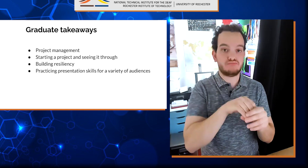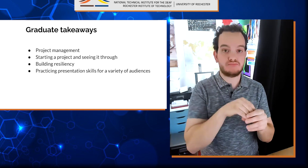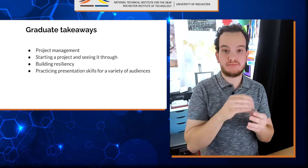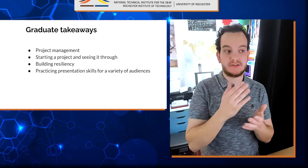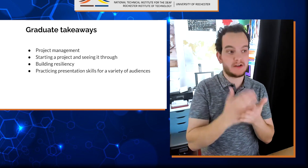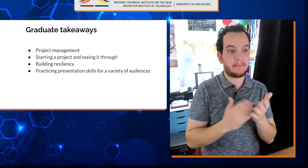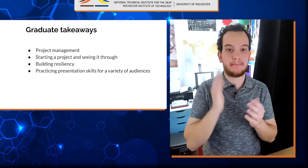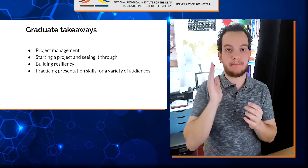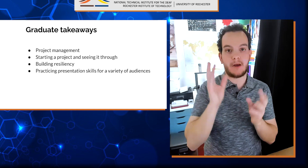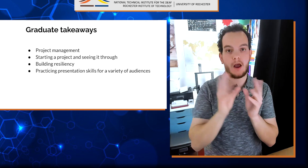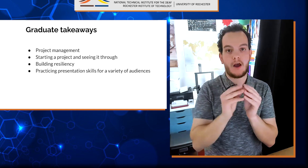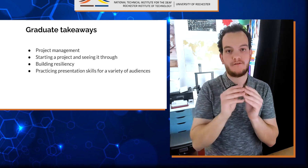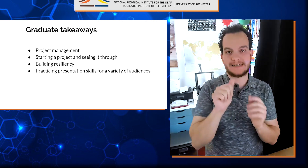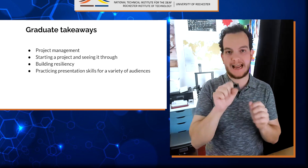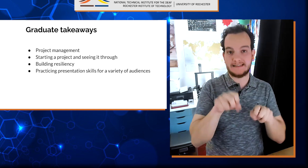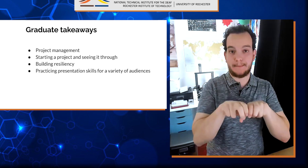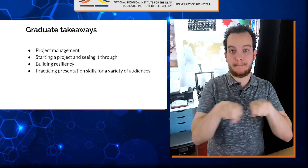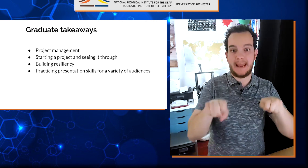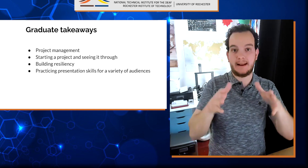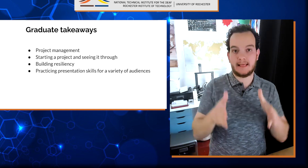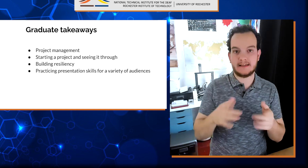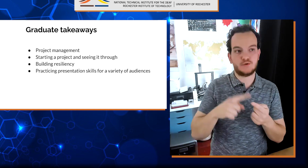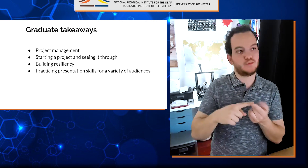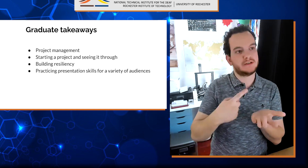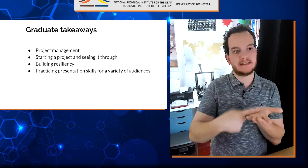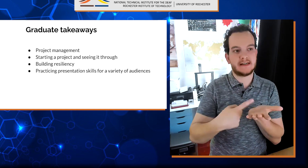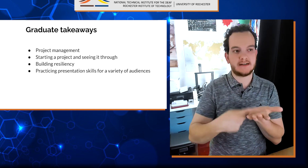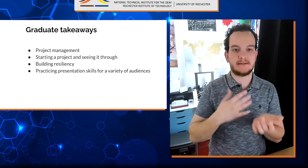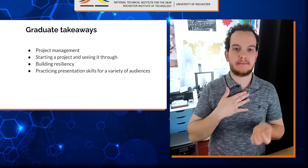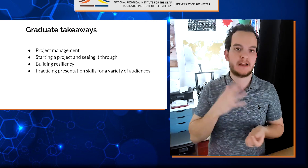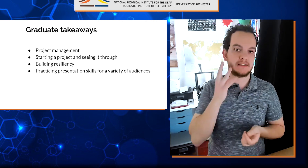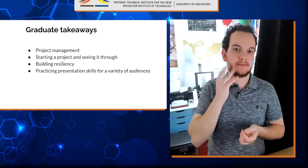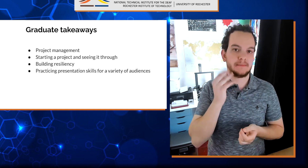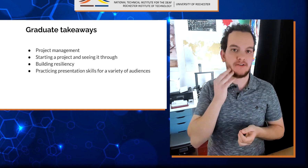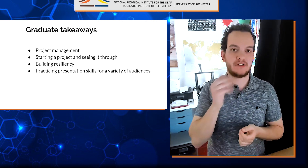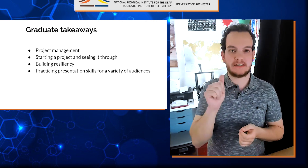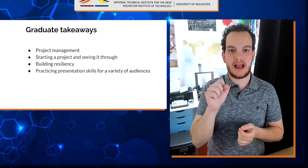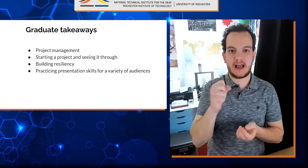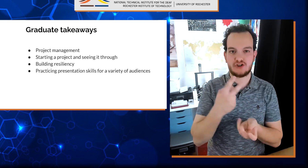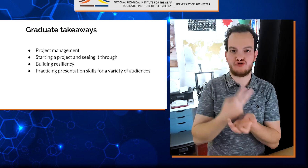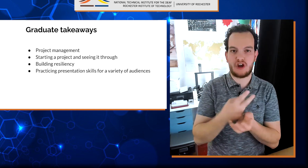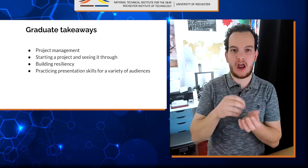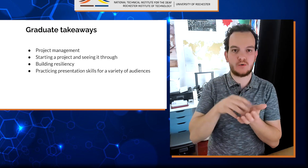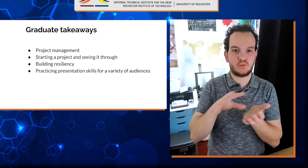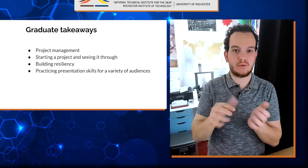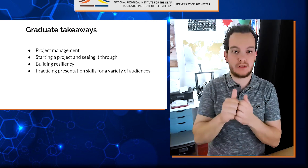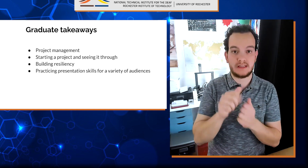with a variety of different people. I've been at conferences as a panelist to talk about my experience